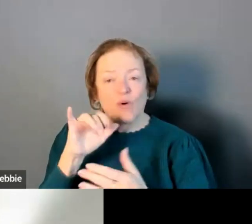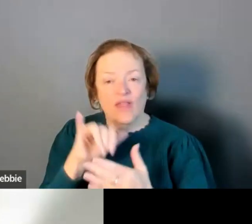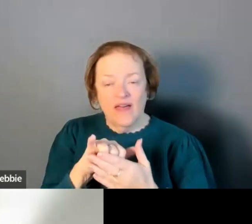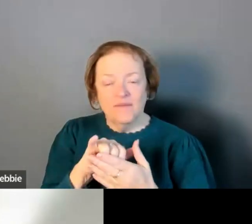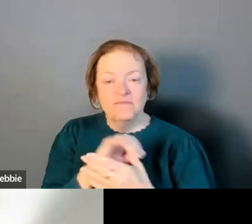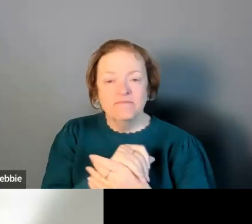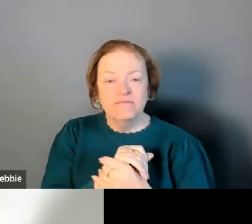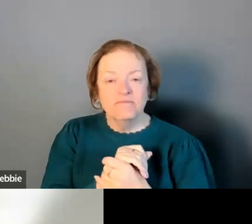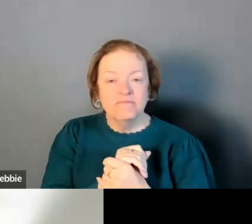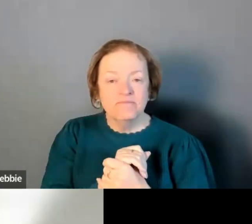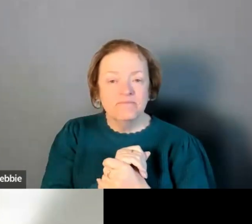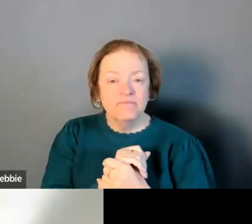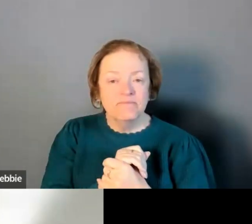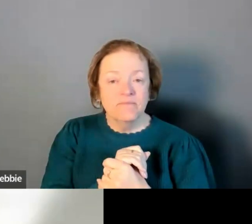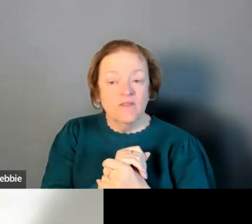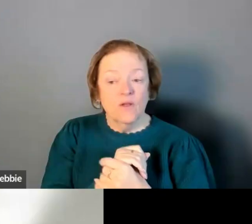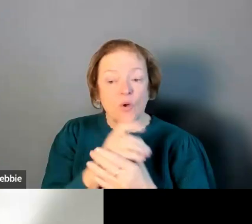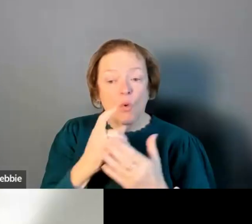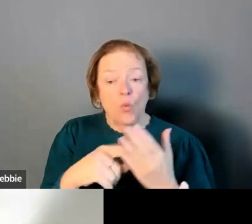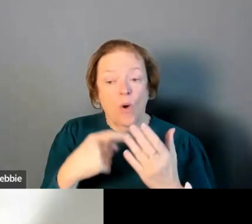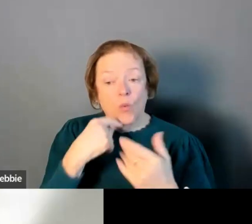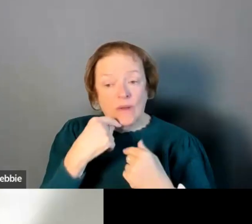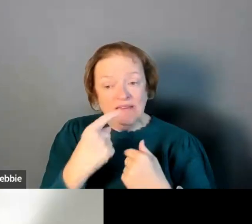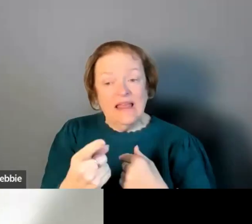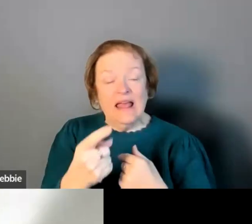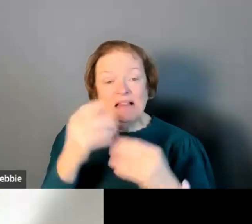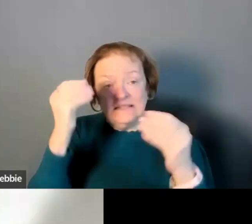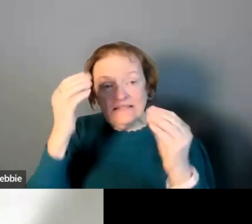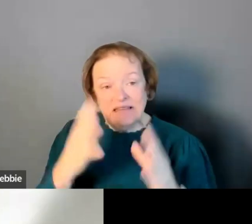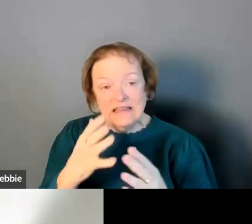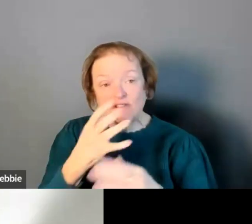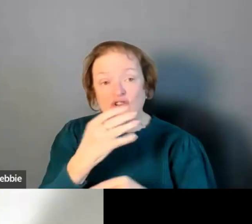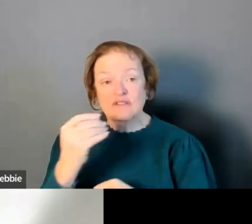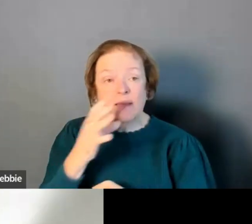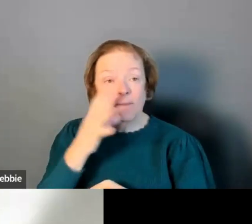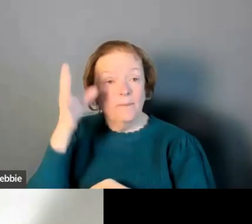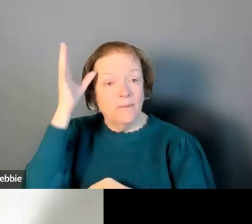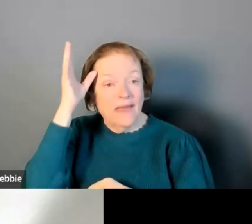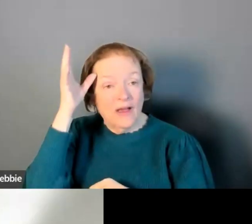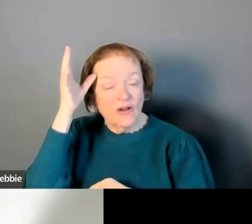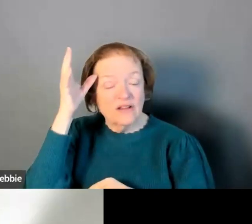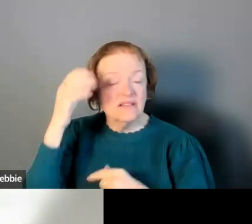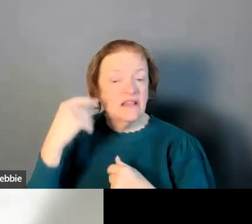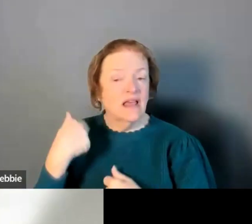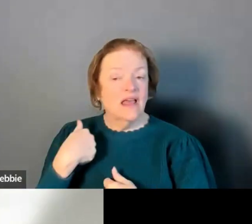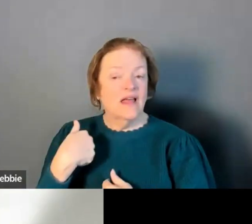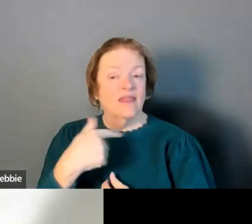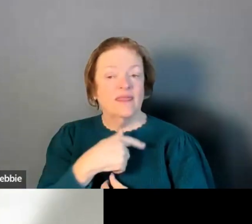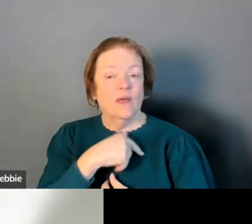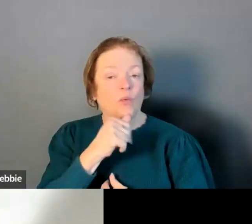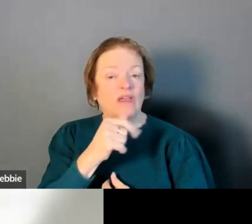What we have been telling teachers and parents, is that we do not feel that having that Bluetooth